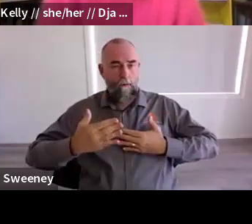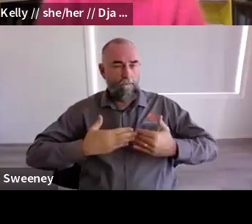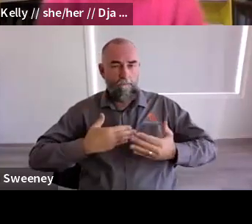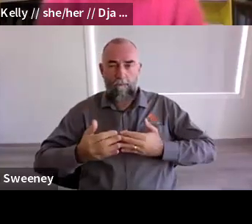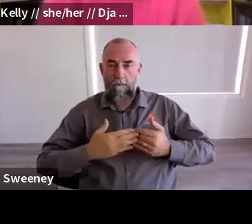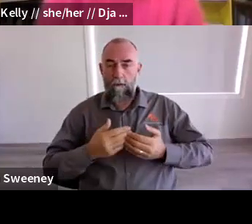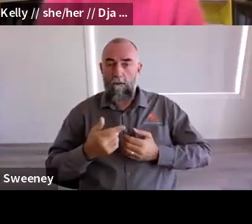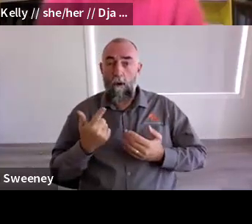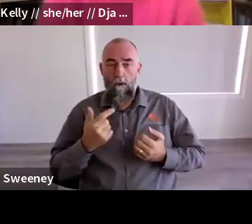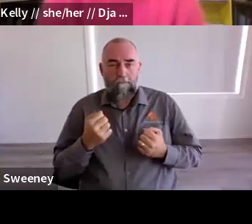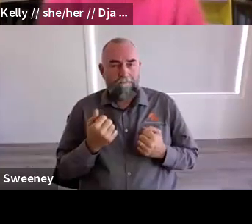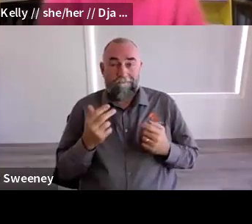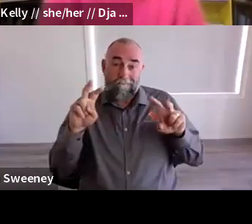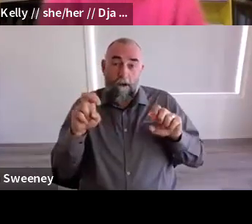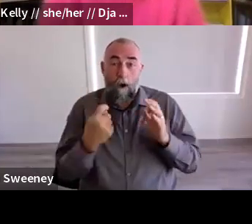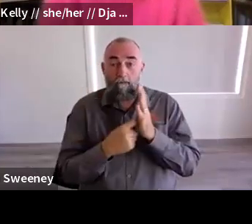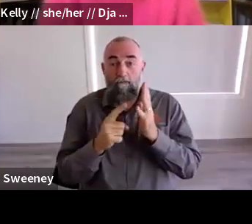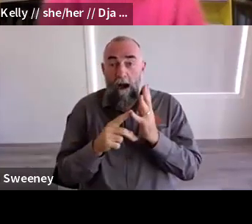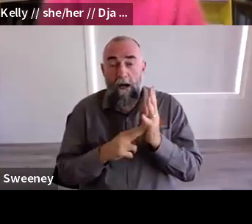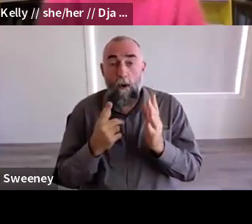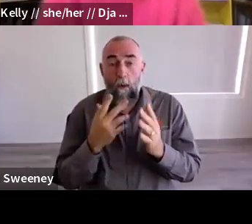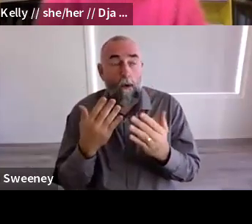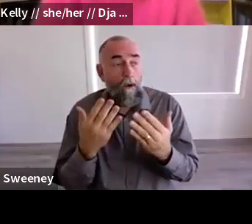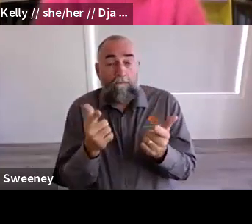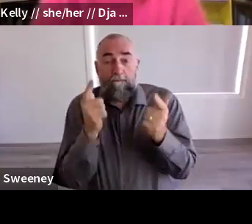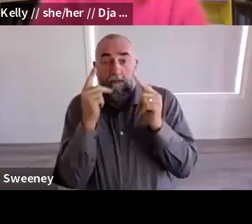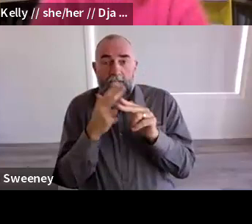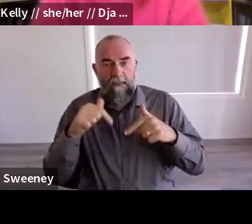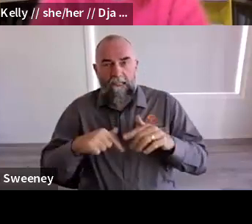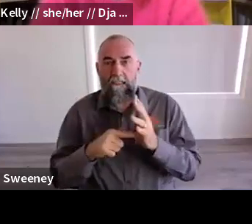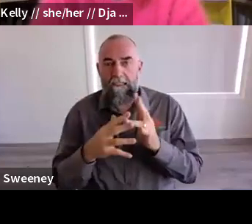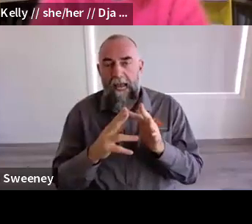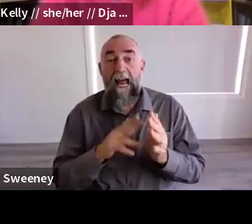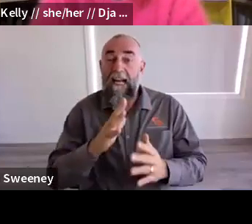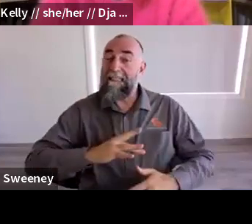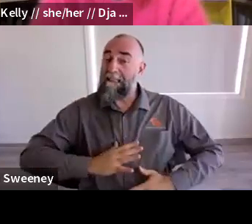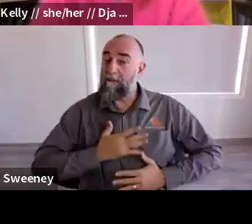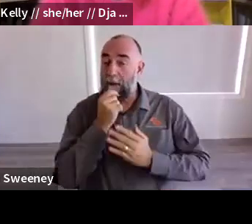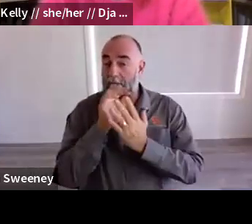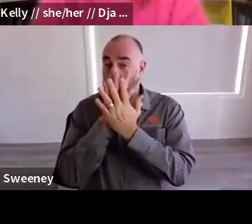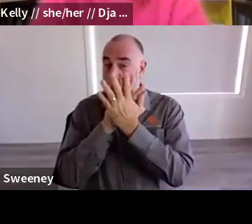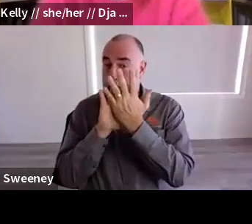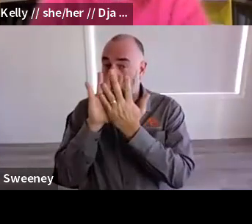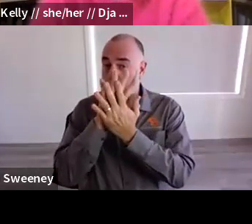felt quite alone here. You just need to look at our city skyline here to see